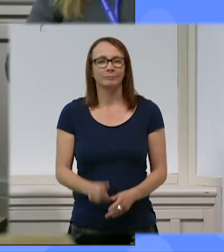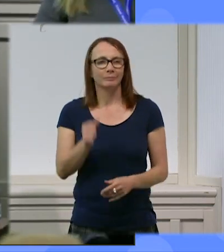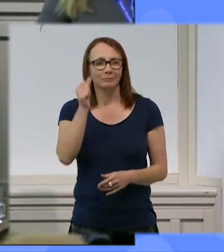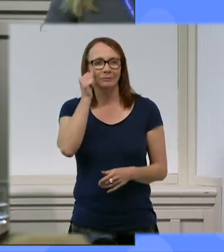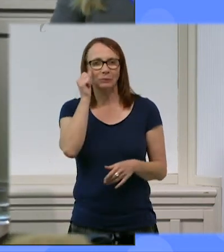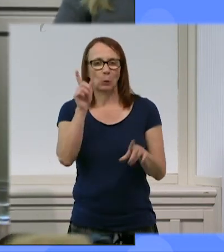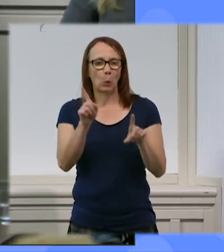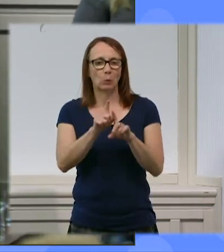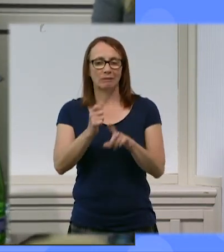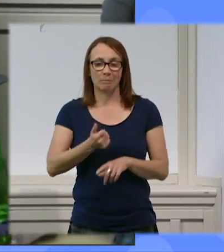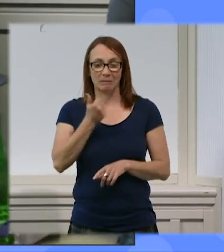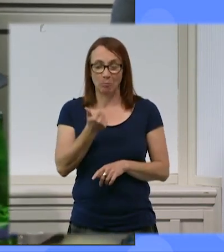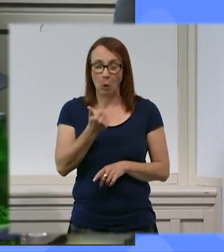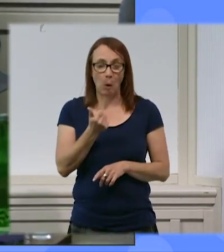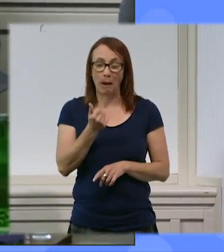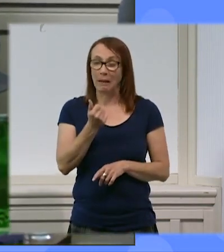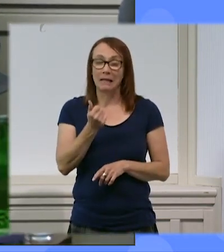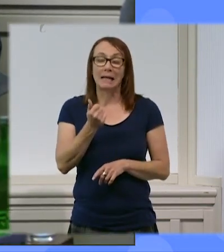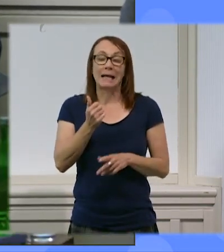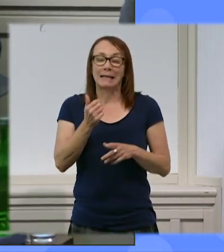may not get the opportunity to go through every question in this format